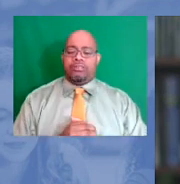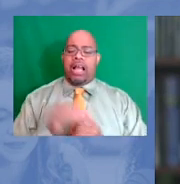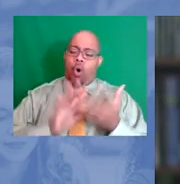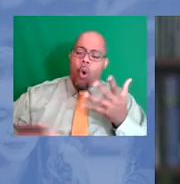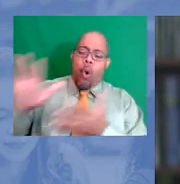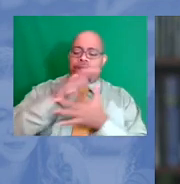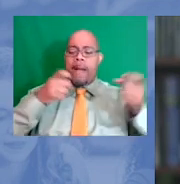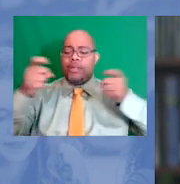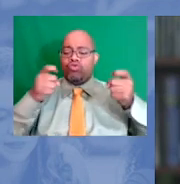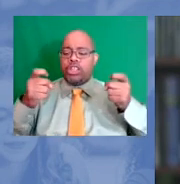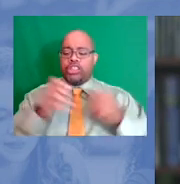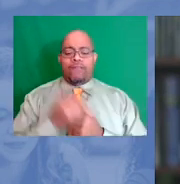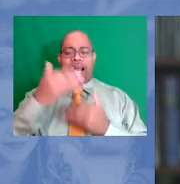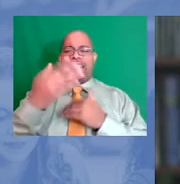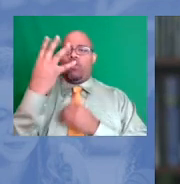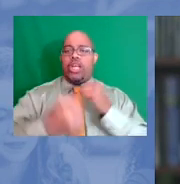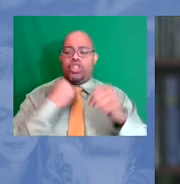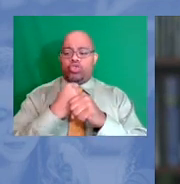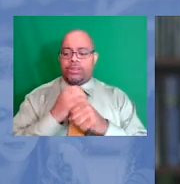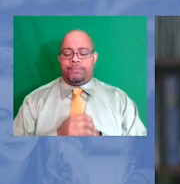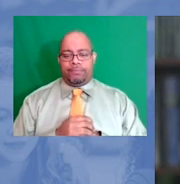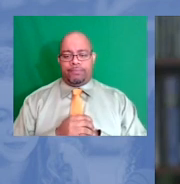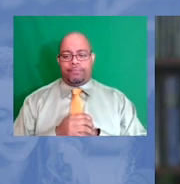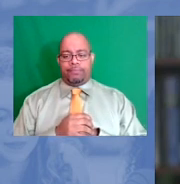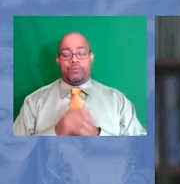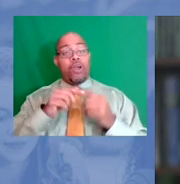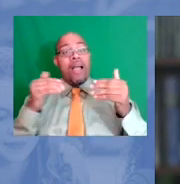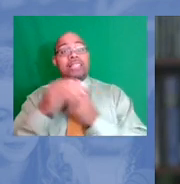THE NEXT FOUR YEARS. TO ADVANCE EQUITY WE MUST INNOVATE, SHARE